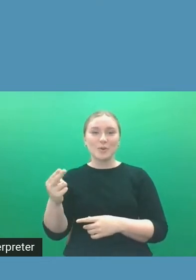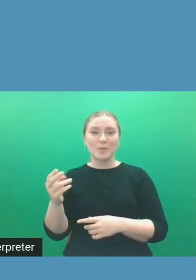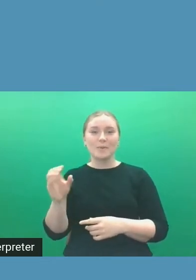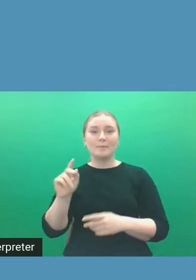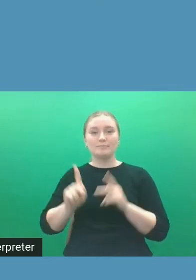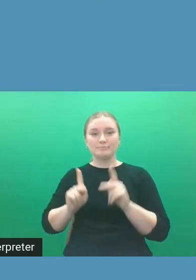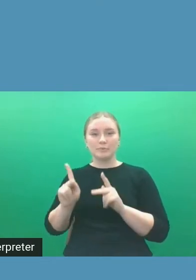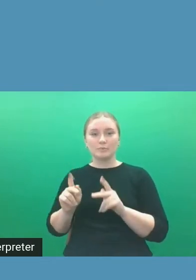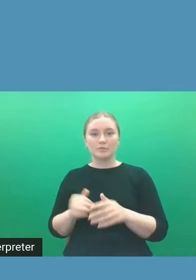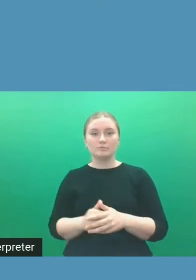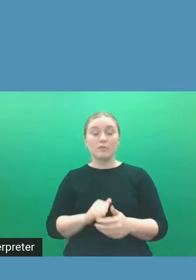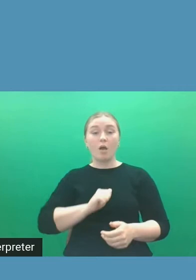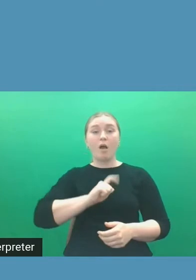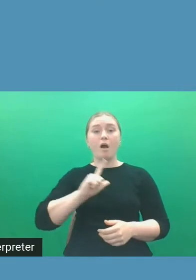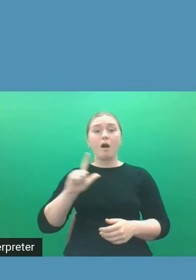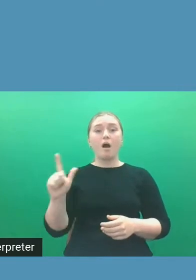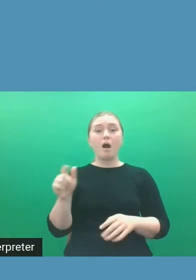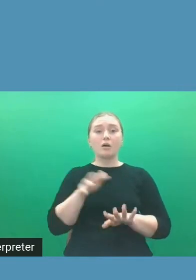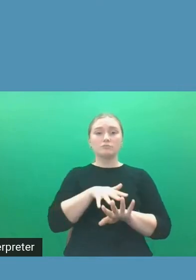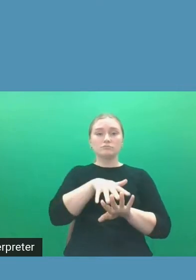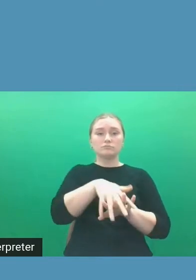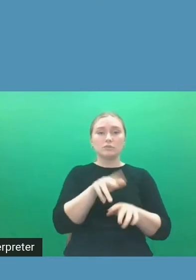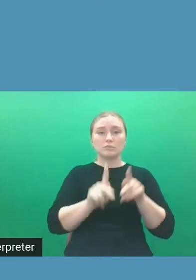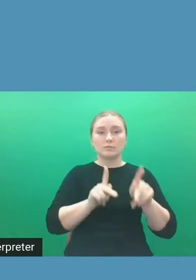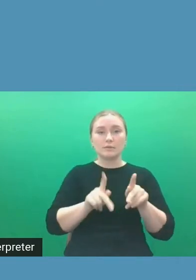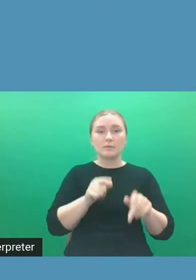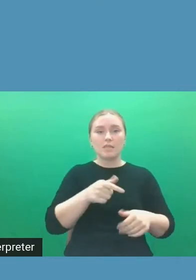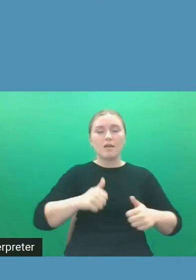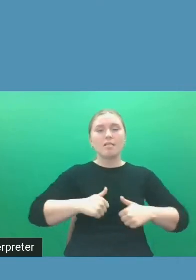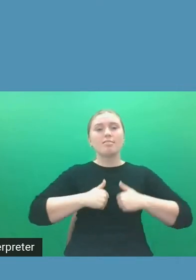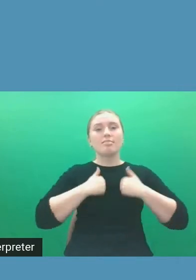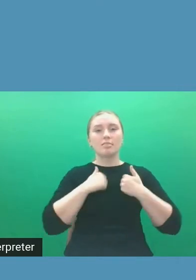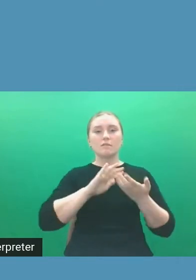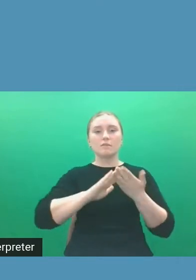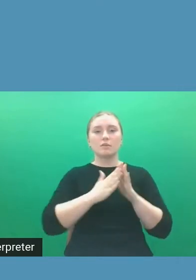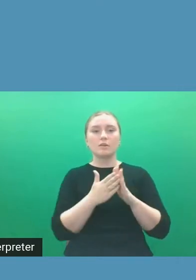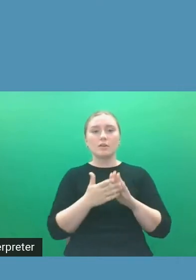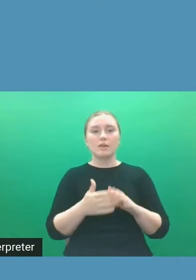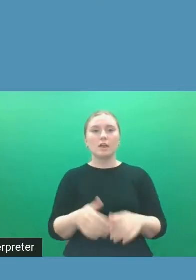as living communities, their elders both past and present as well as future generations.